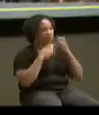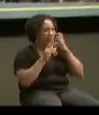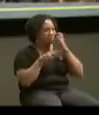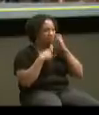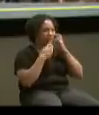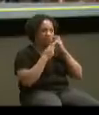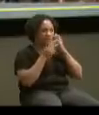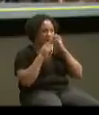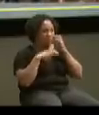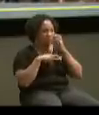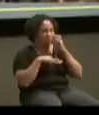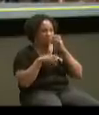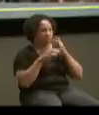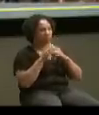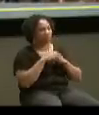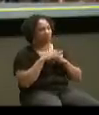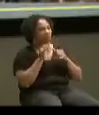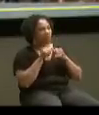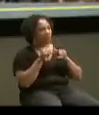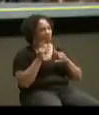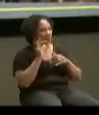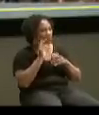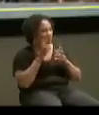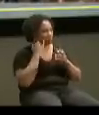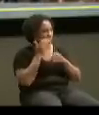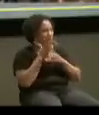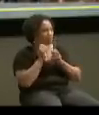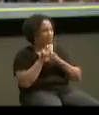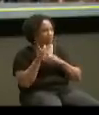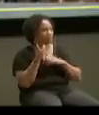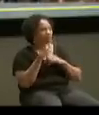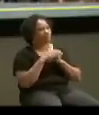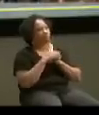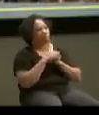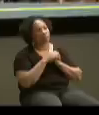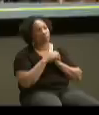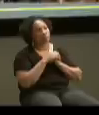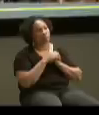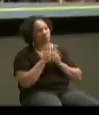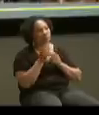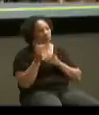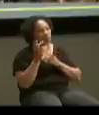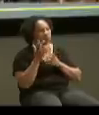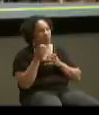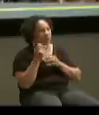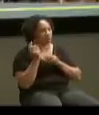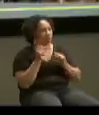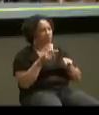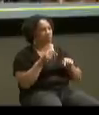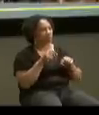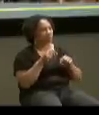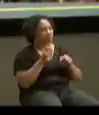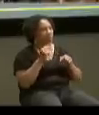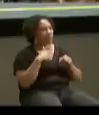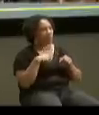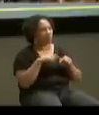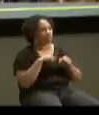ENABLED VETERAN COMPANY. WHAT KIND OF BENEFITS, AWARDS, ARE THERE EFFORTS BEING MADE TO